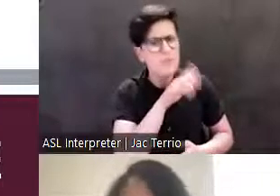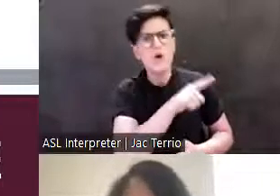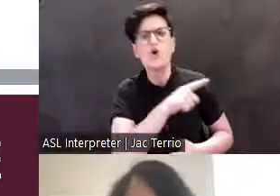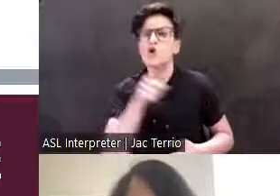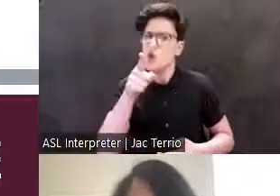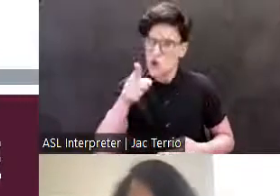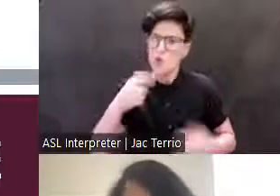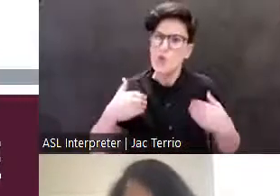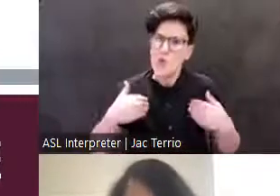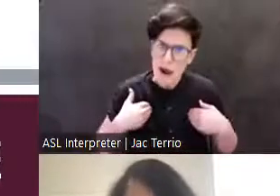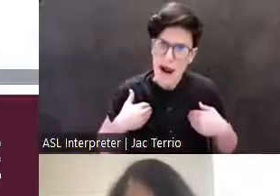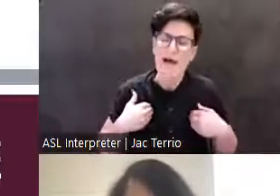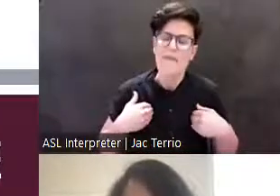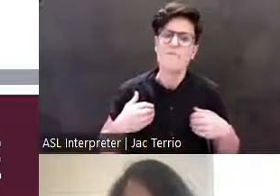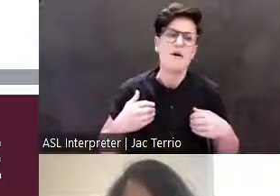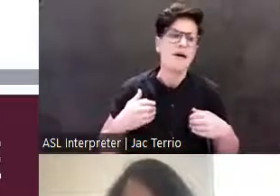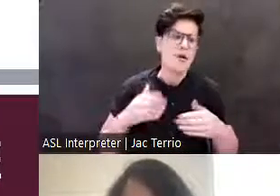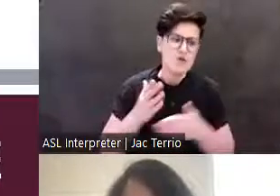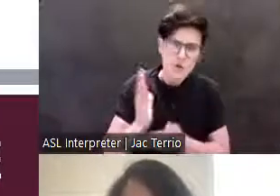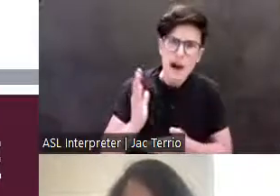You can file an administrative complaint.